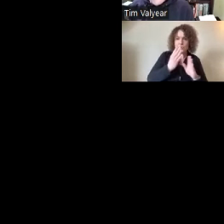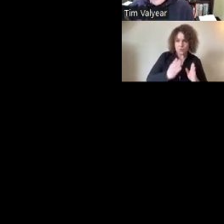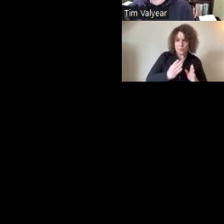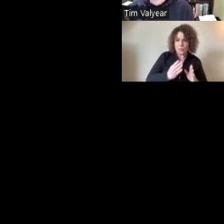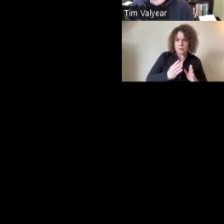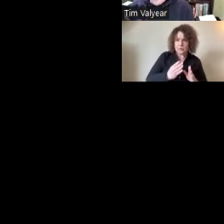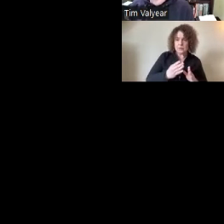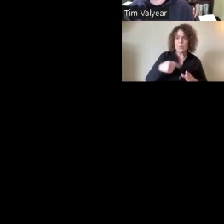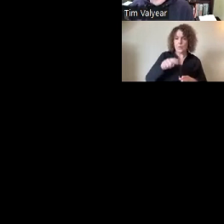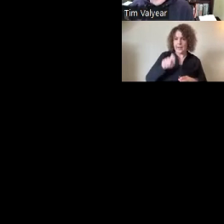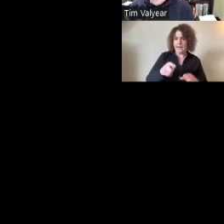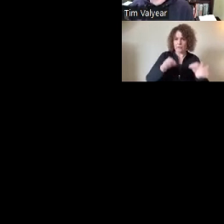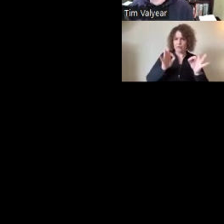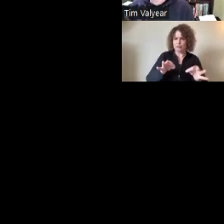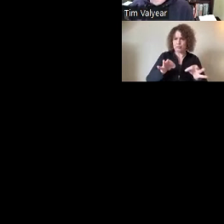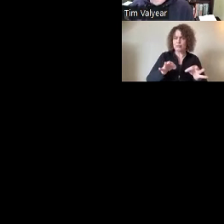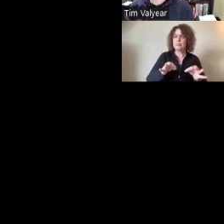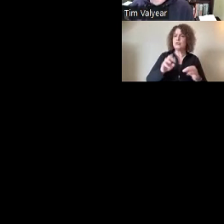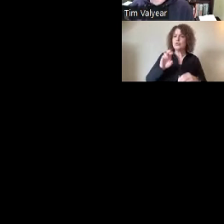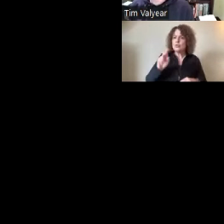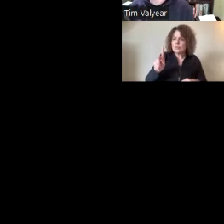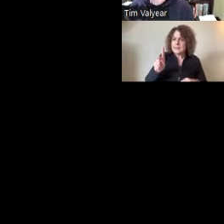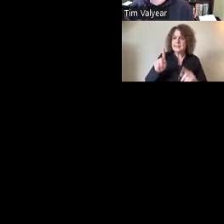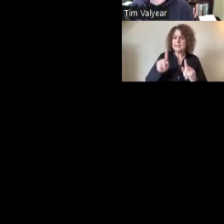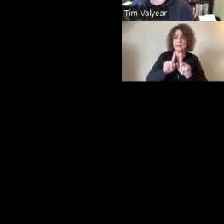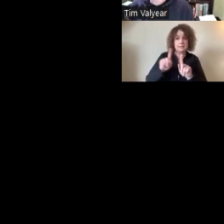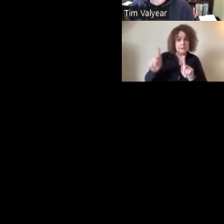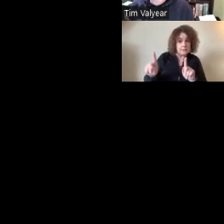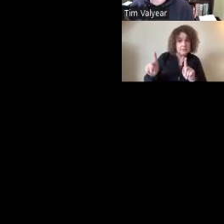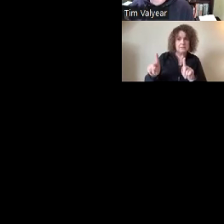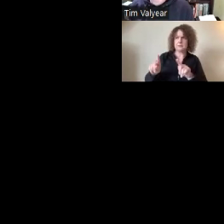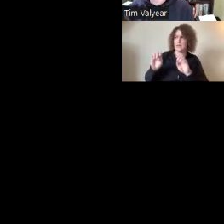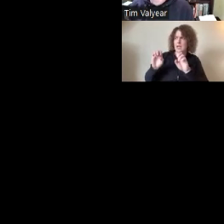gown, face shield, gloves. You know? And it's up to us as individual